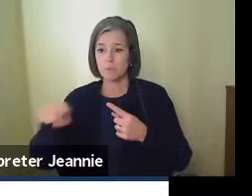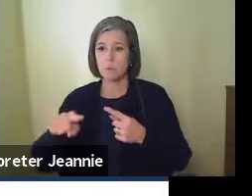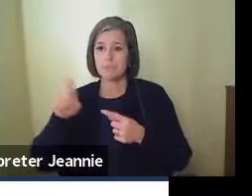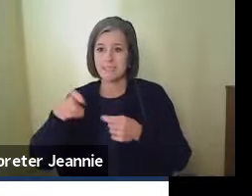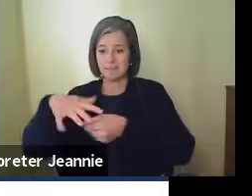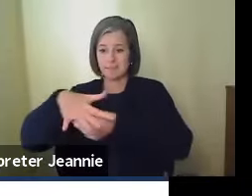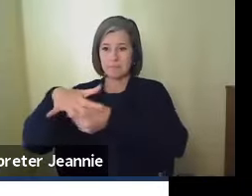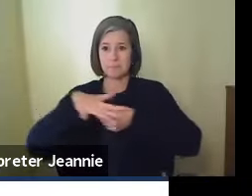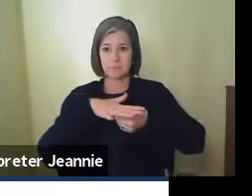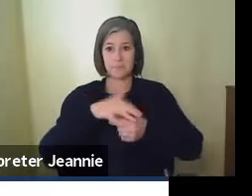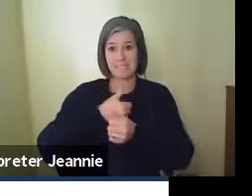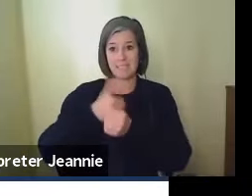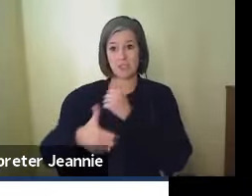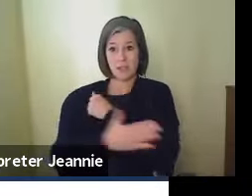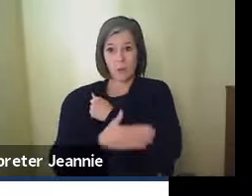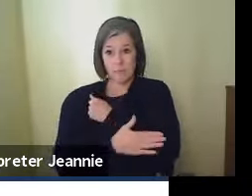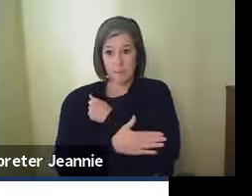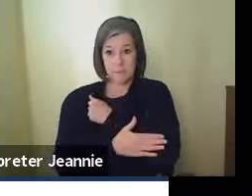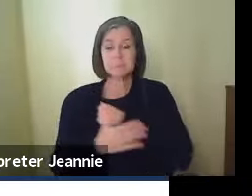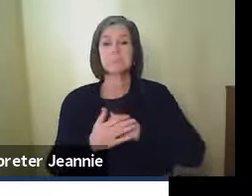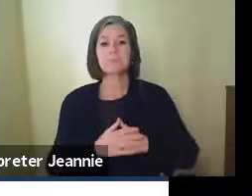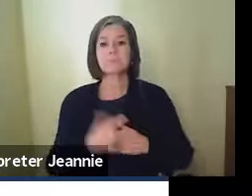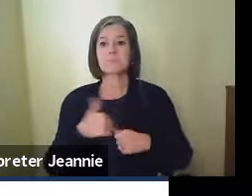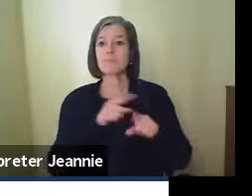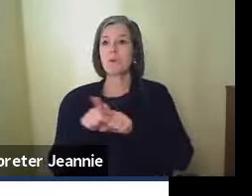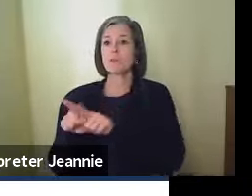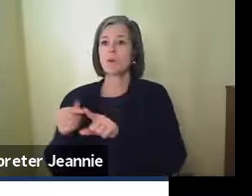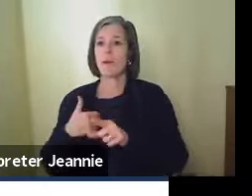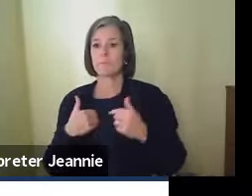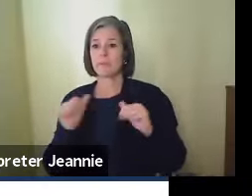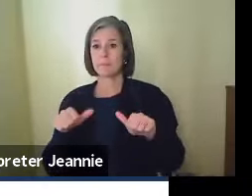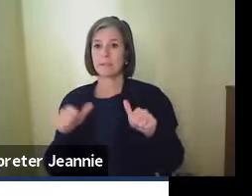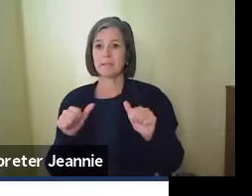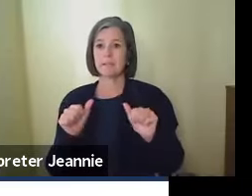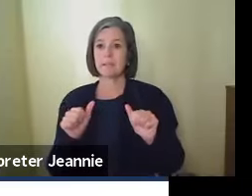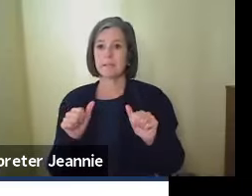We also have the capacity to be able to --